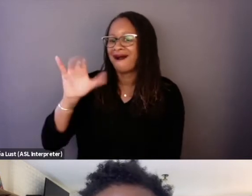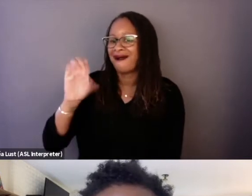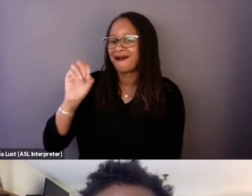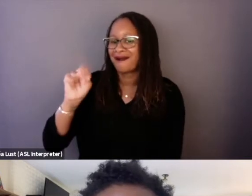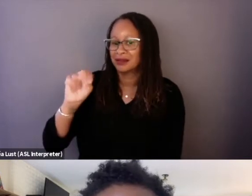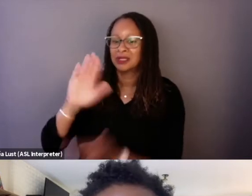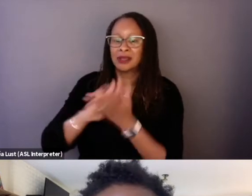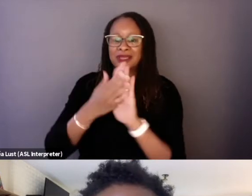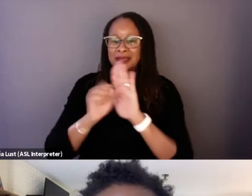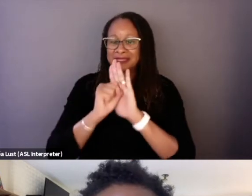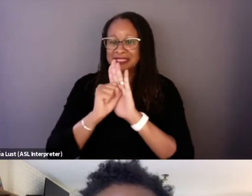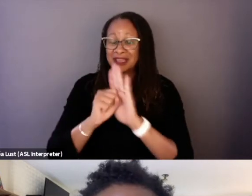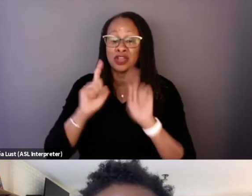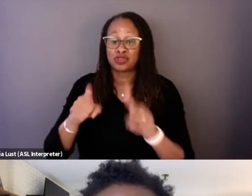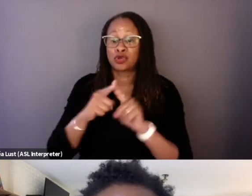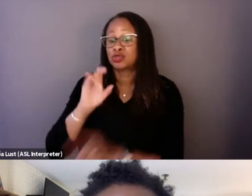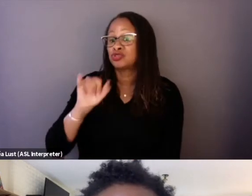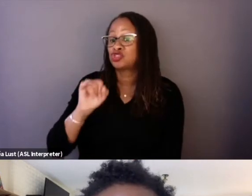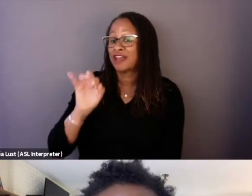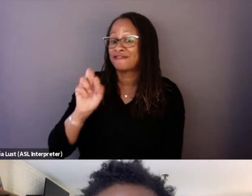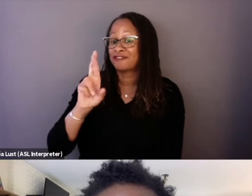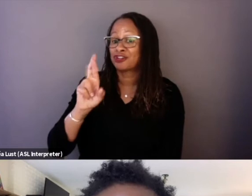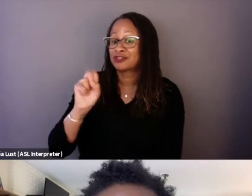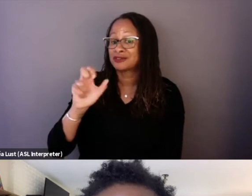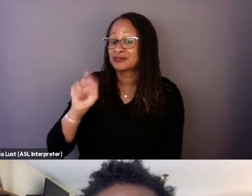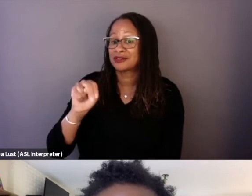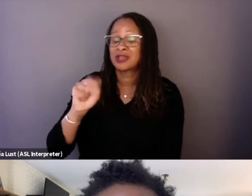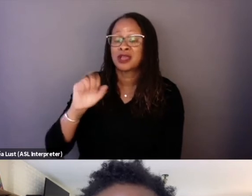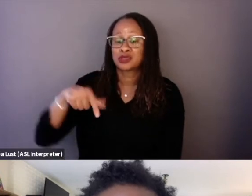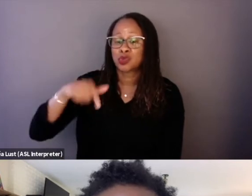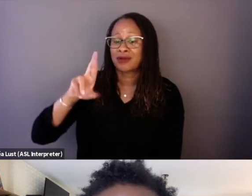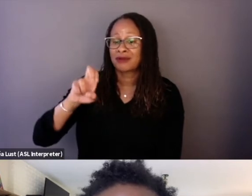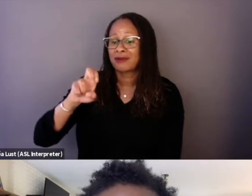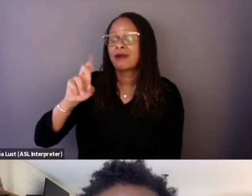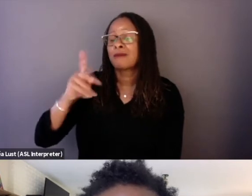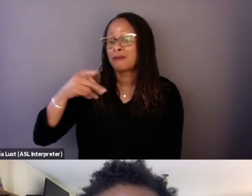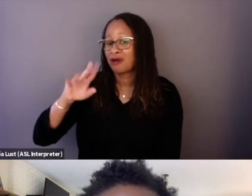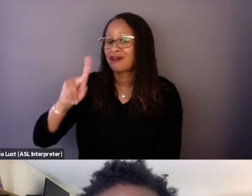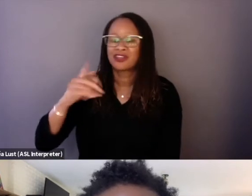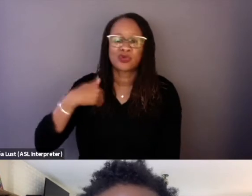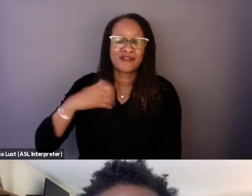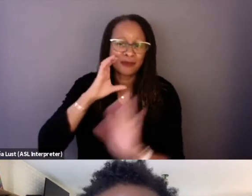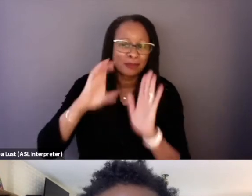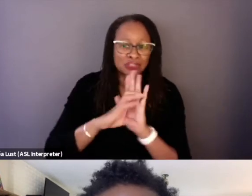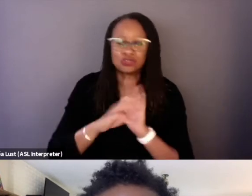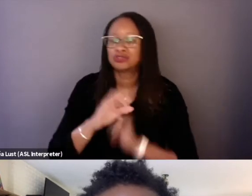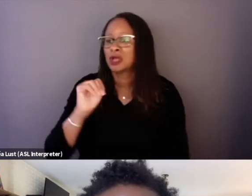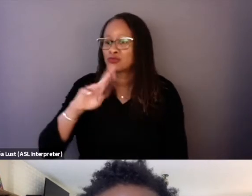You go to Jefferson Square Park and there are murals of her, there are pictures, her face was everywhere.